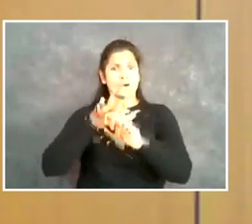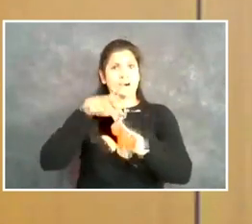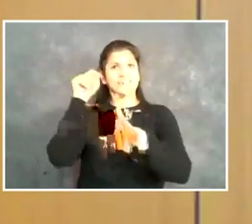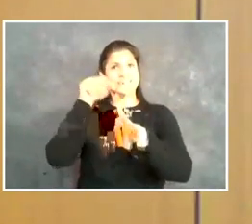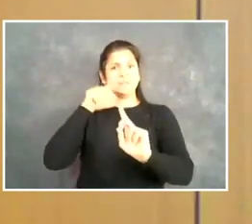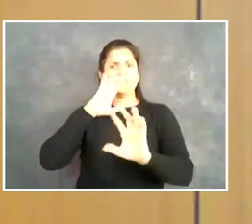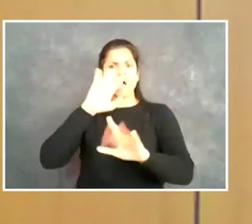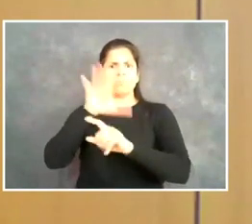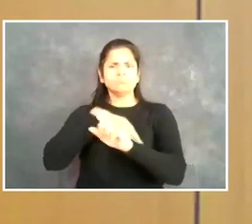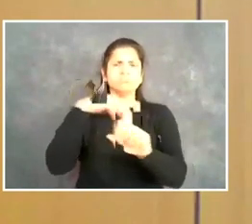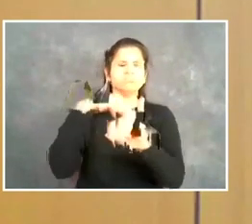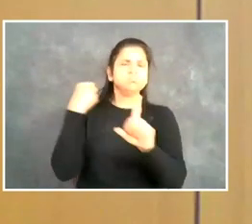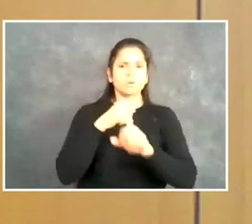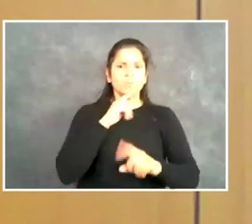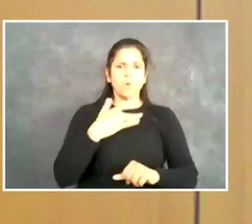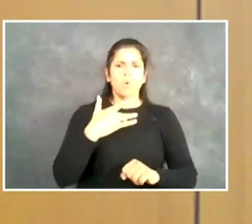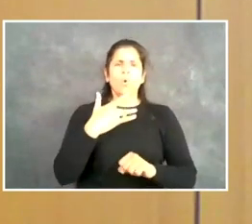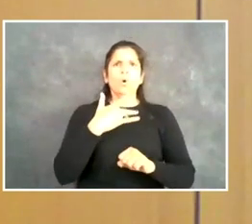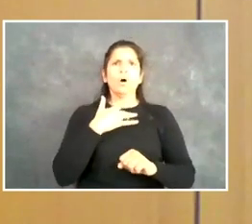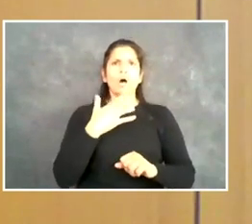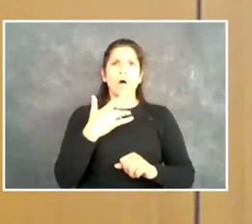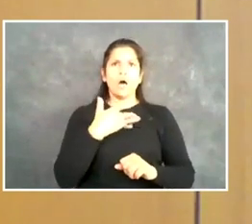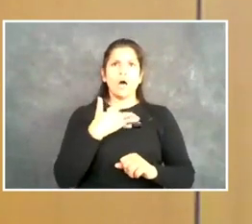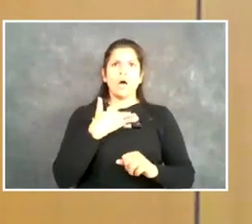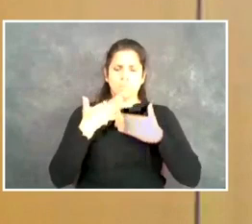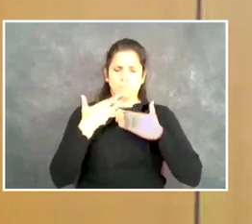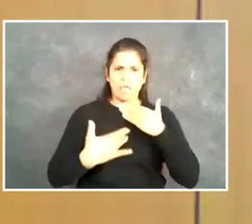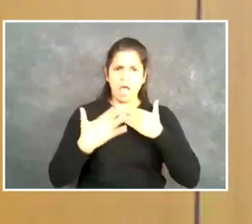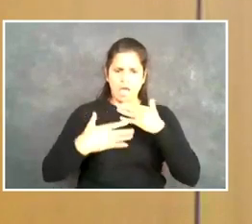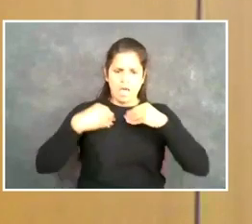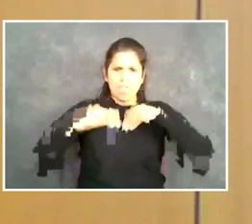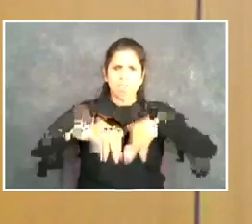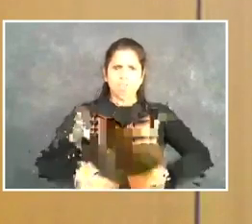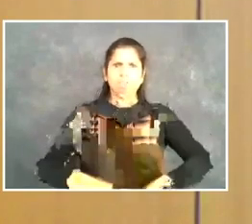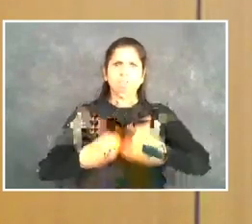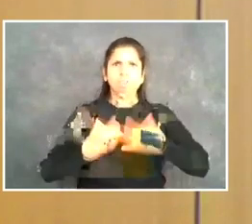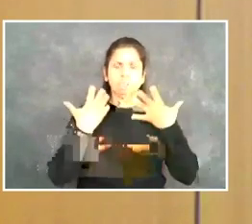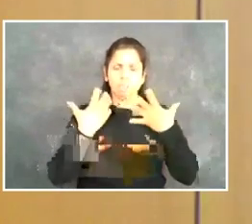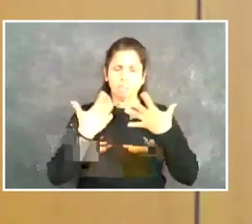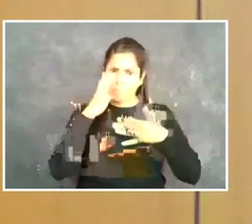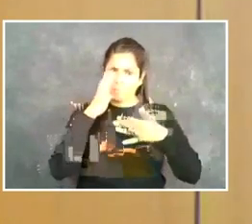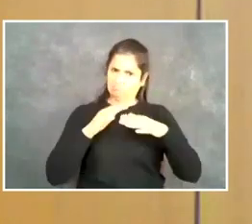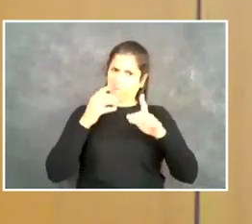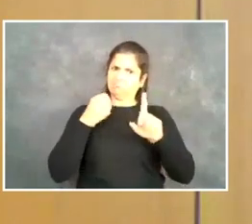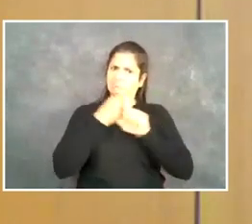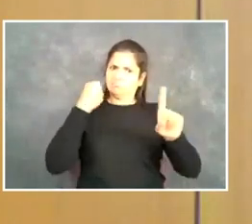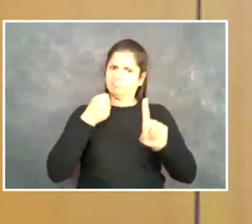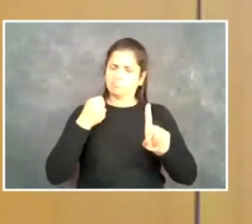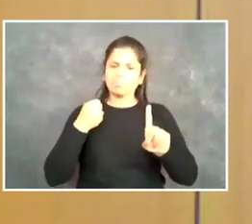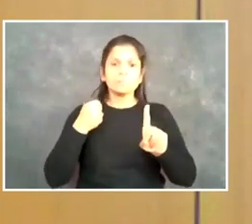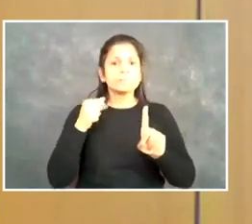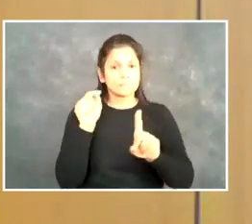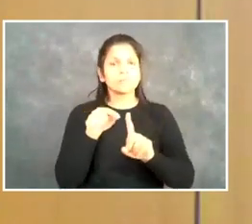AFFECT THE HEART AND THE CARDIOVASCULAR SYSTEM.